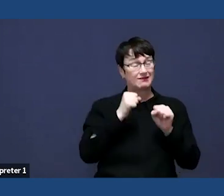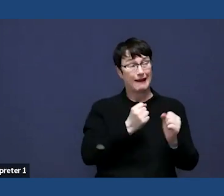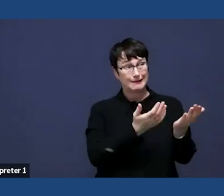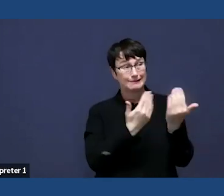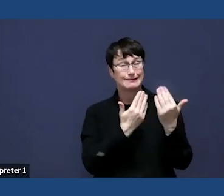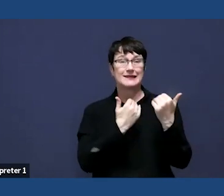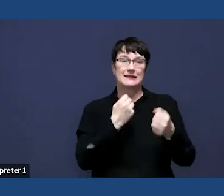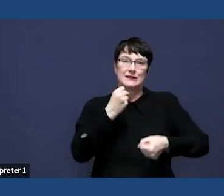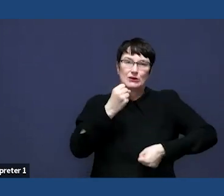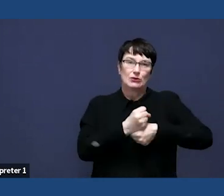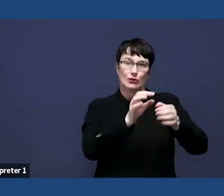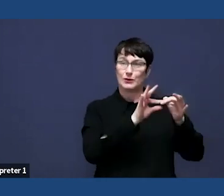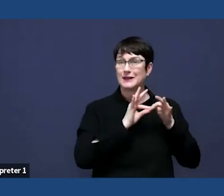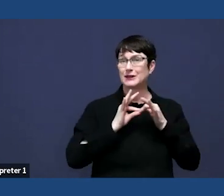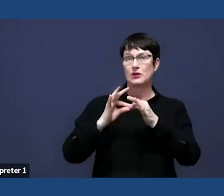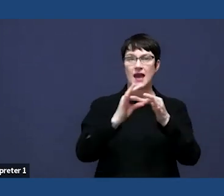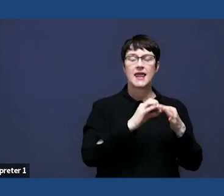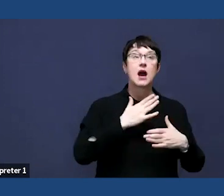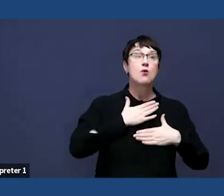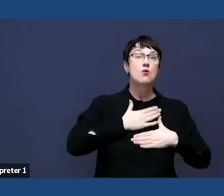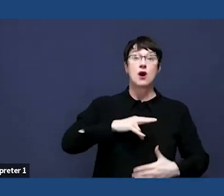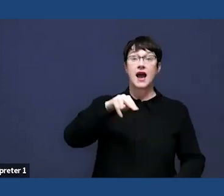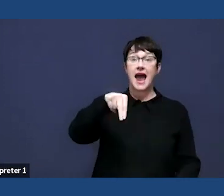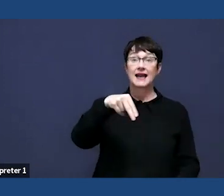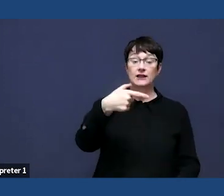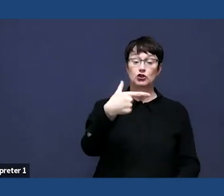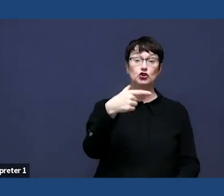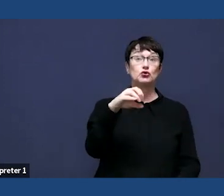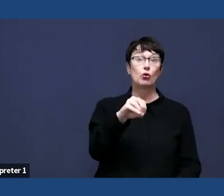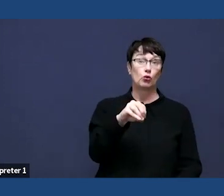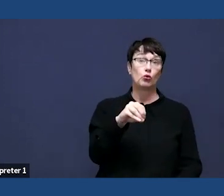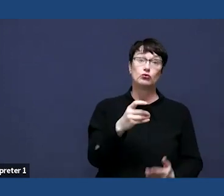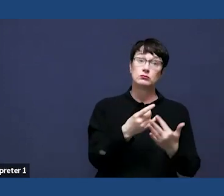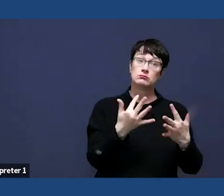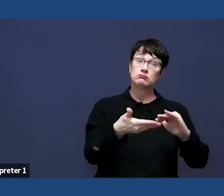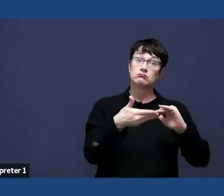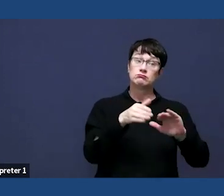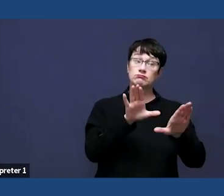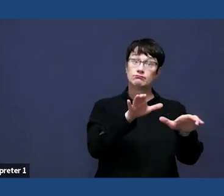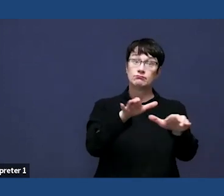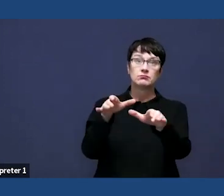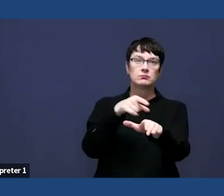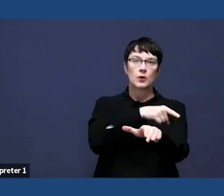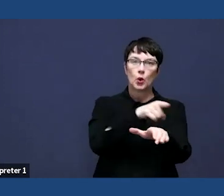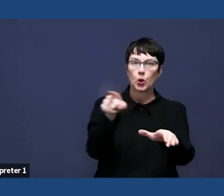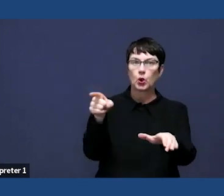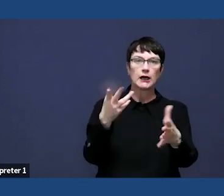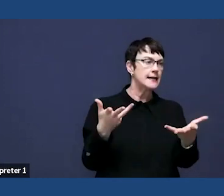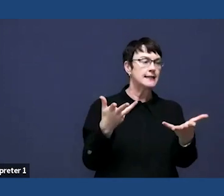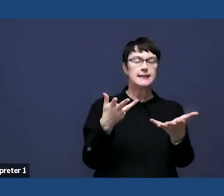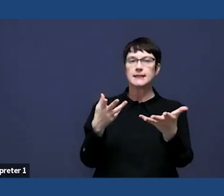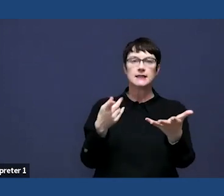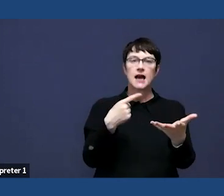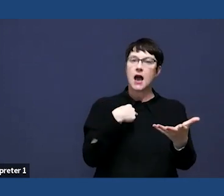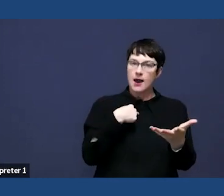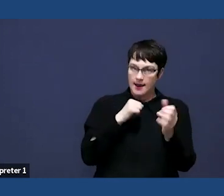offering a safety net where patients can't get access from their physicians or from community